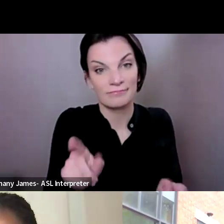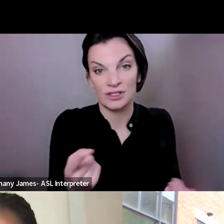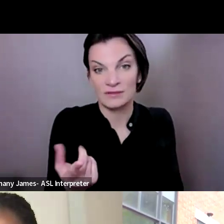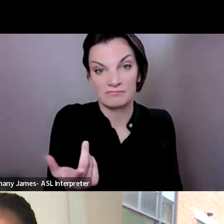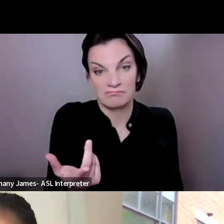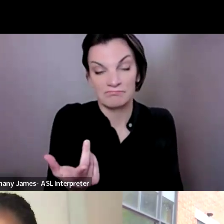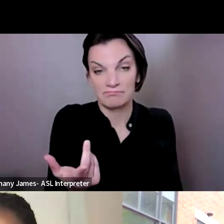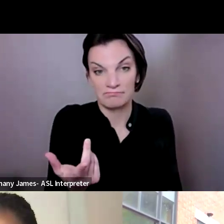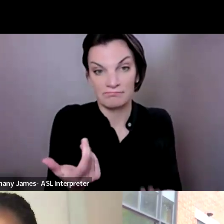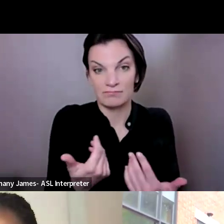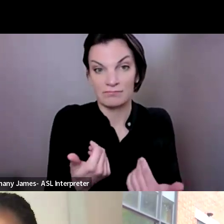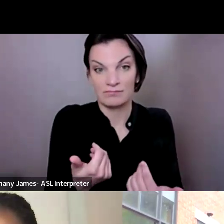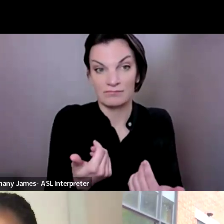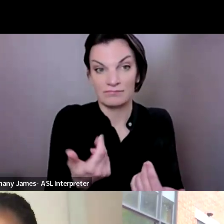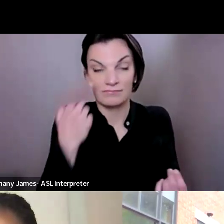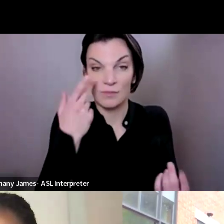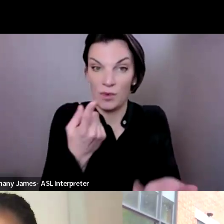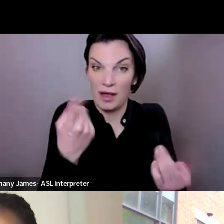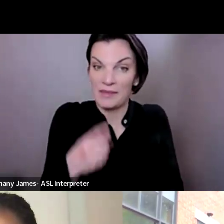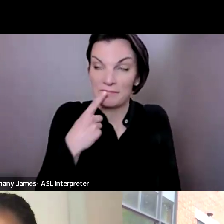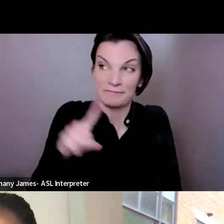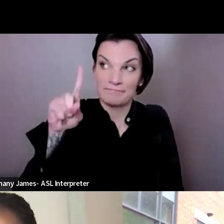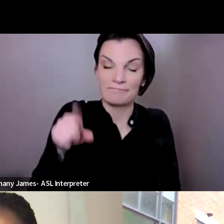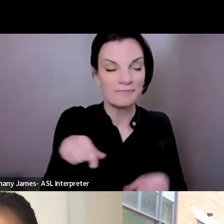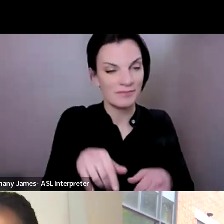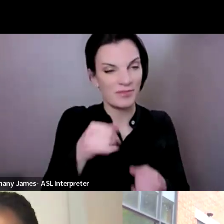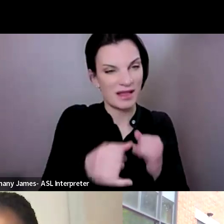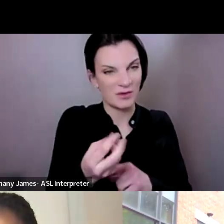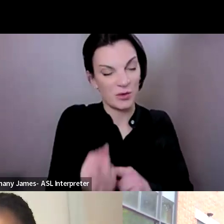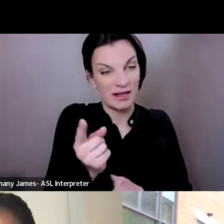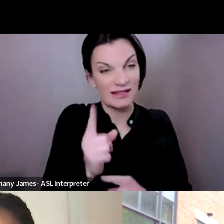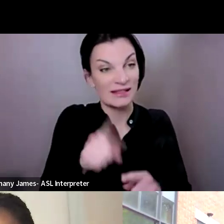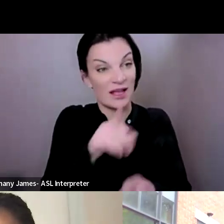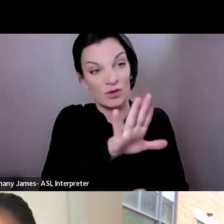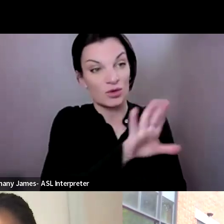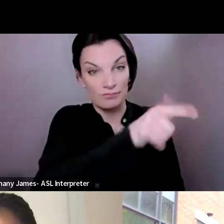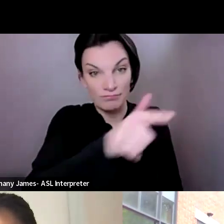few minutes, and then we'll wrap up with the final thoughts, and everybody can move on with the rest